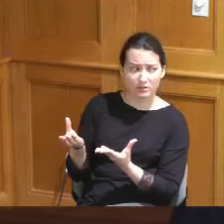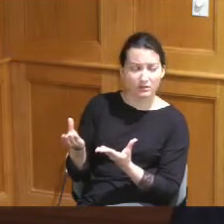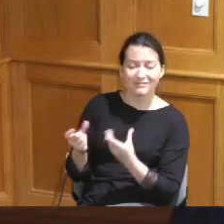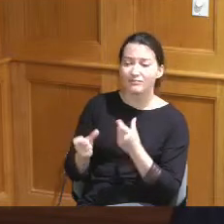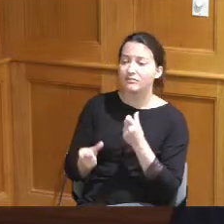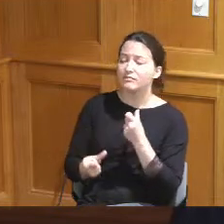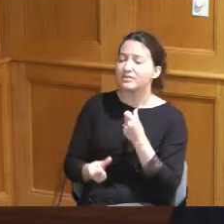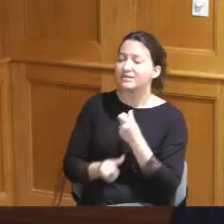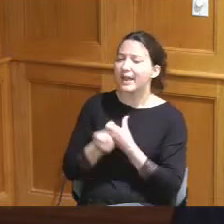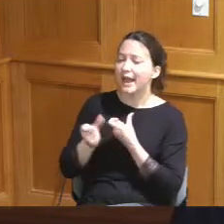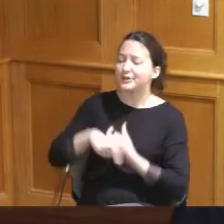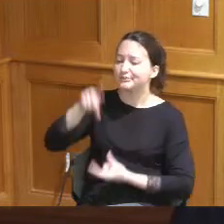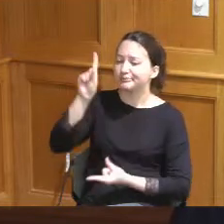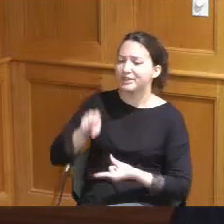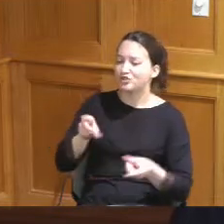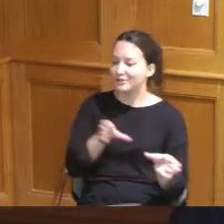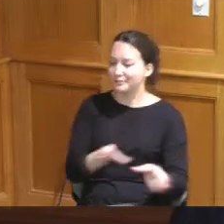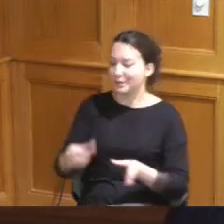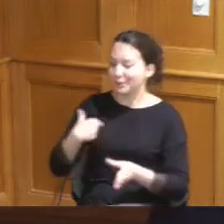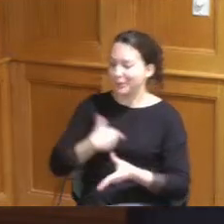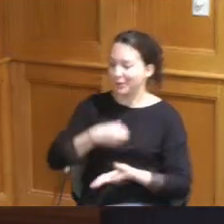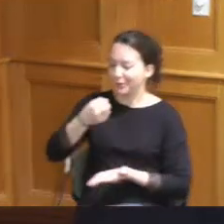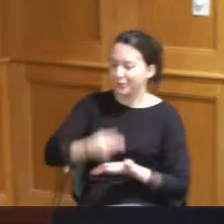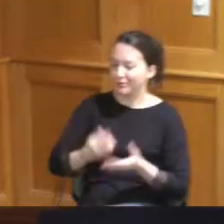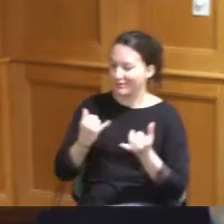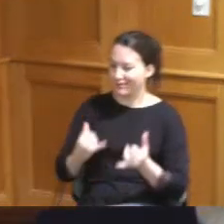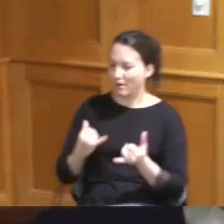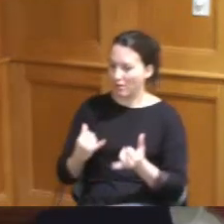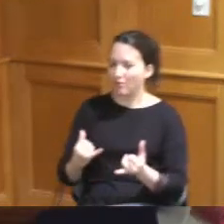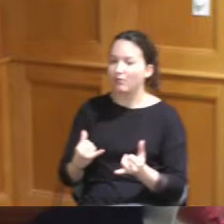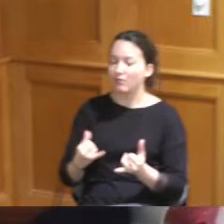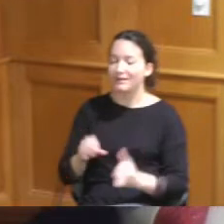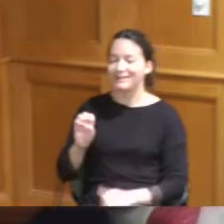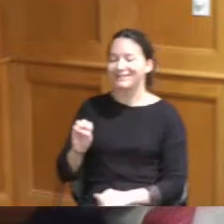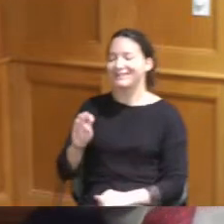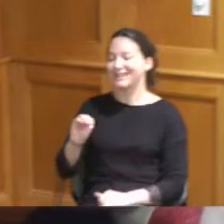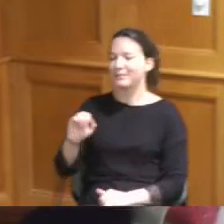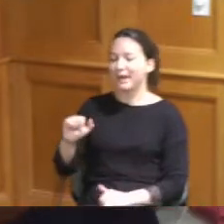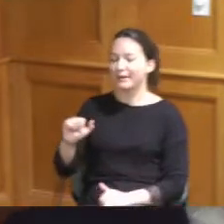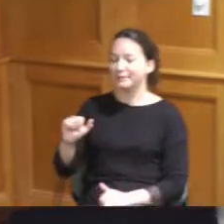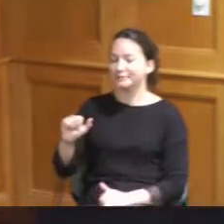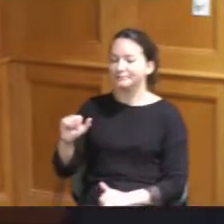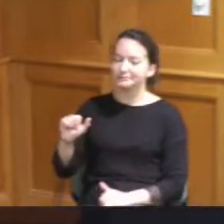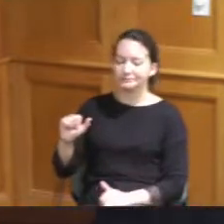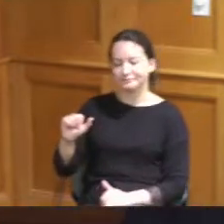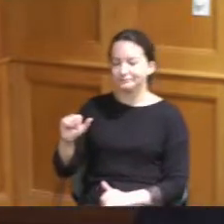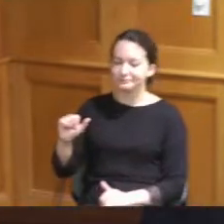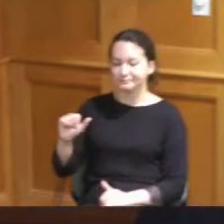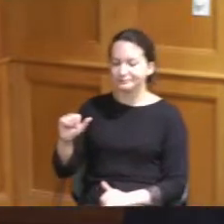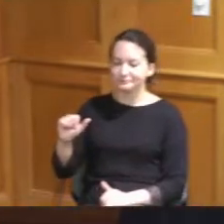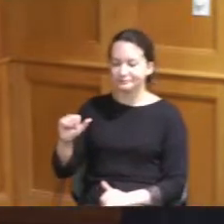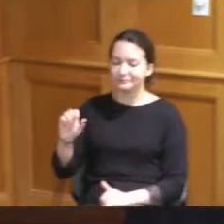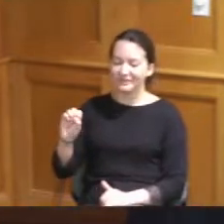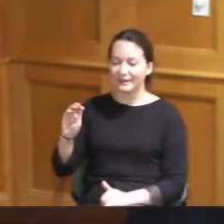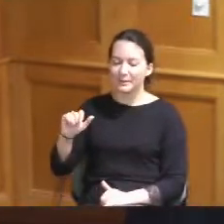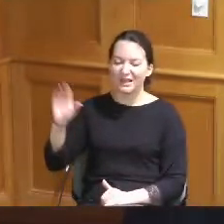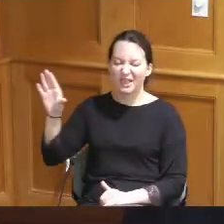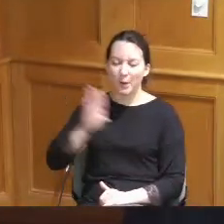mitigation plan that the Board is approving to the Board is on EMA's EMA's board controlling board